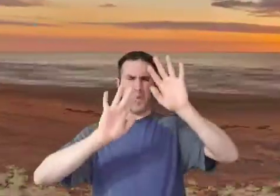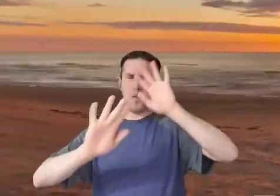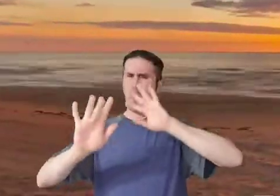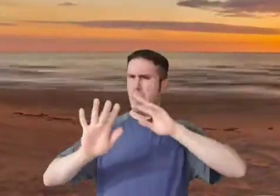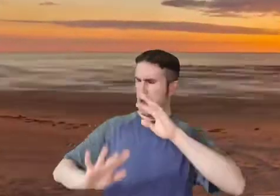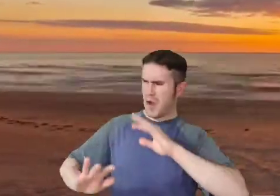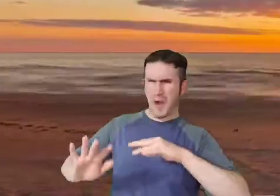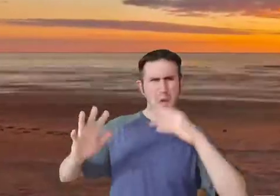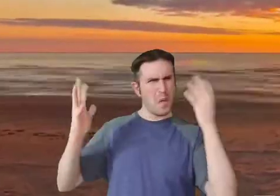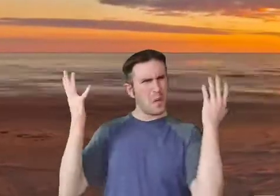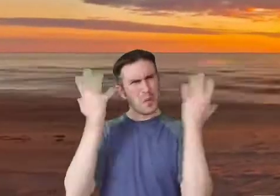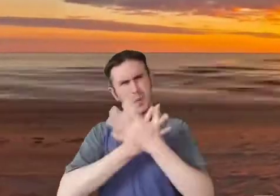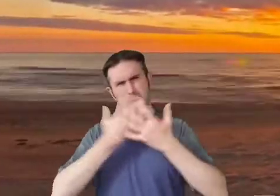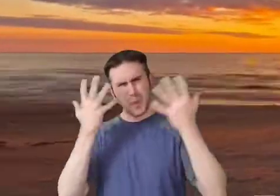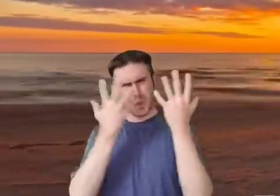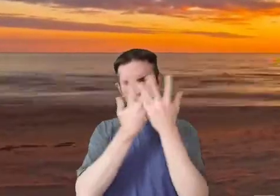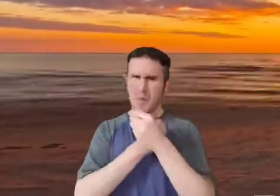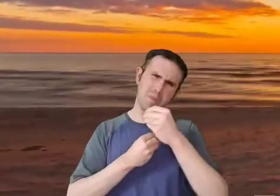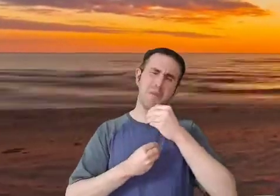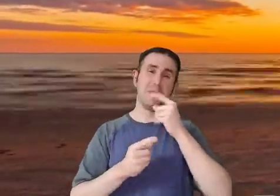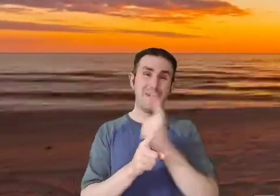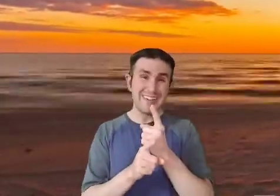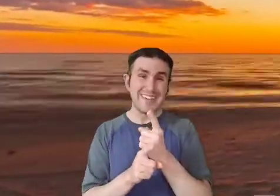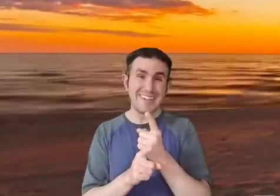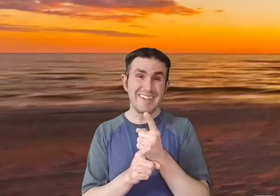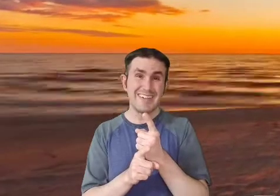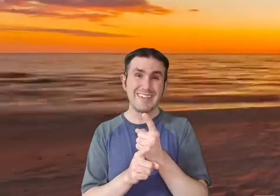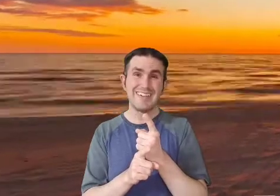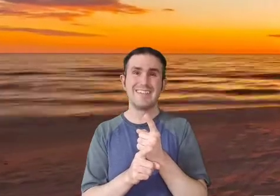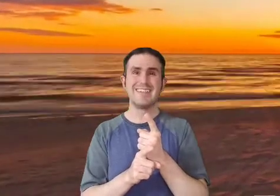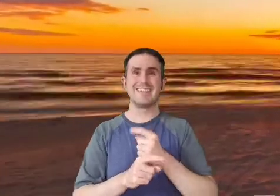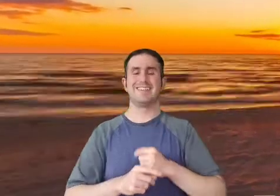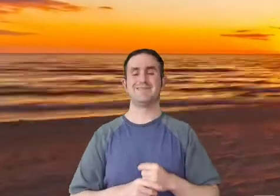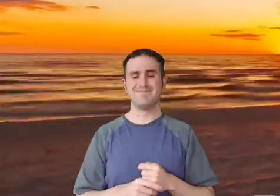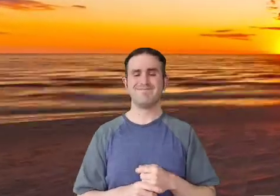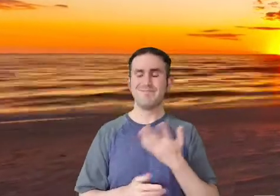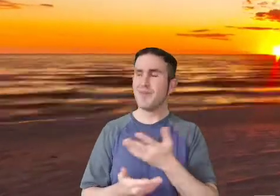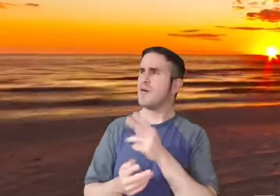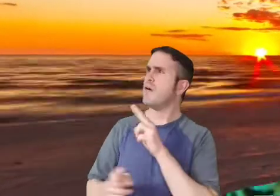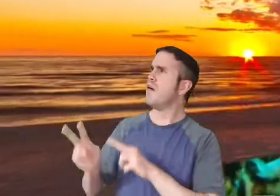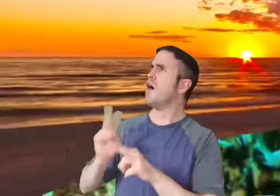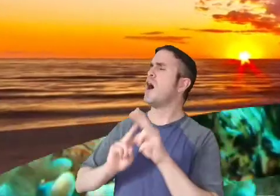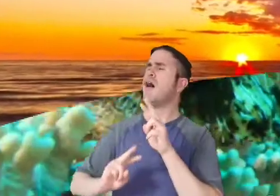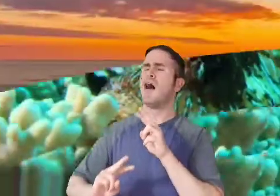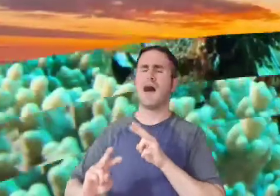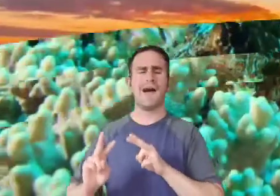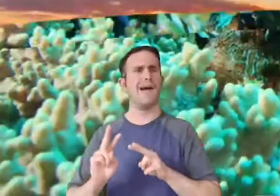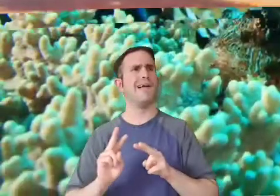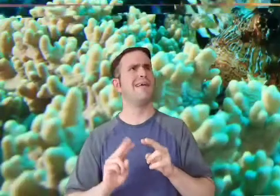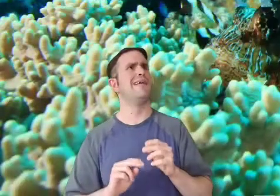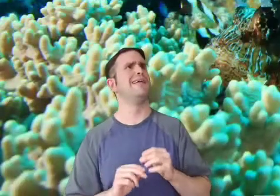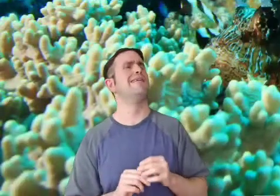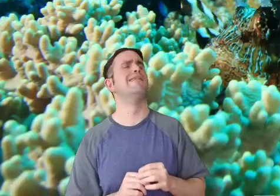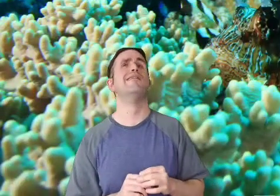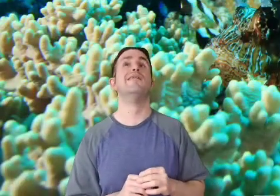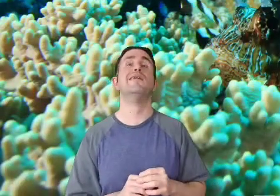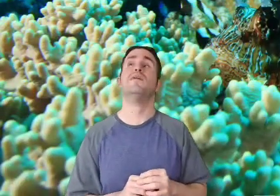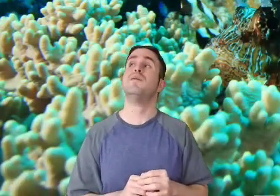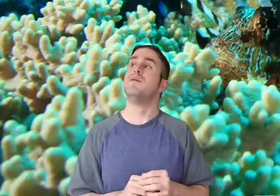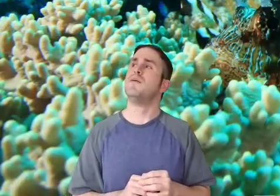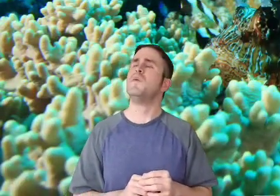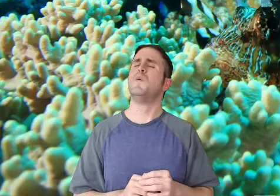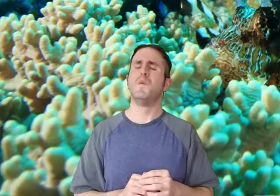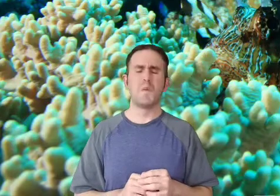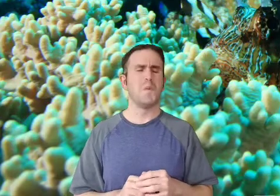and it's, it's just gorgeous, isn't it? So, when you're looking at that, you can see why they